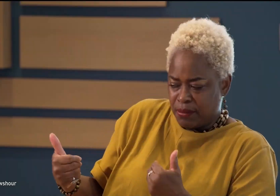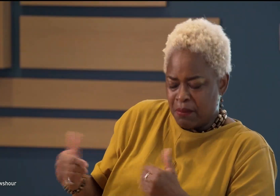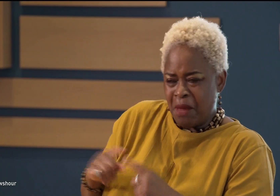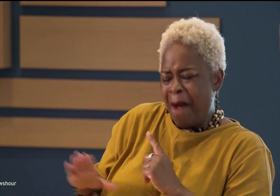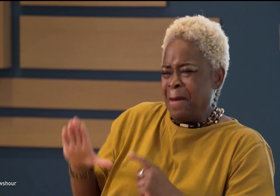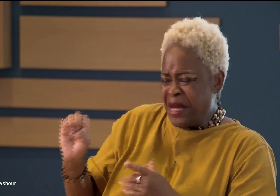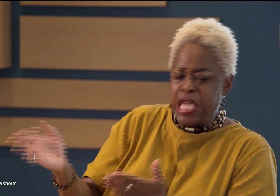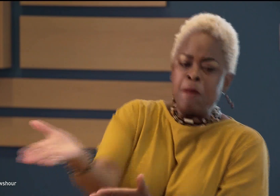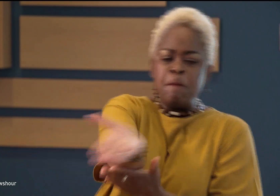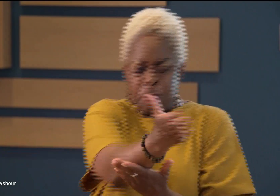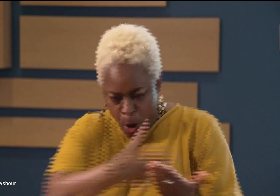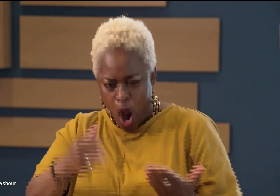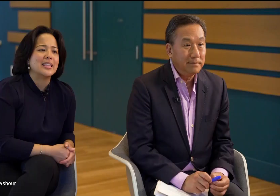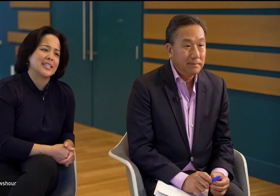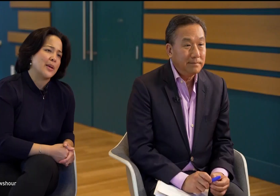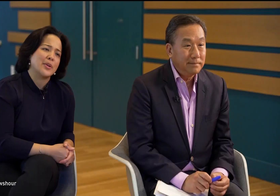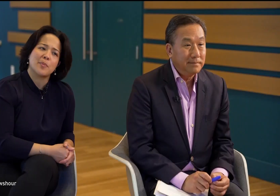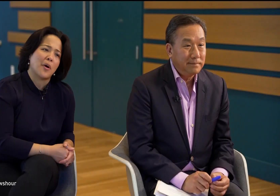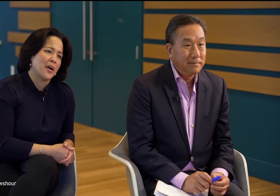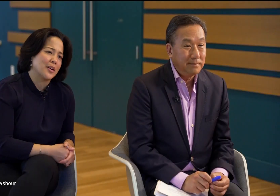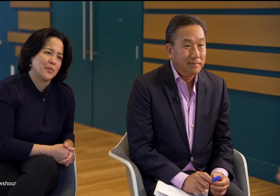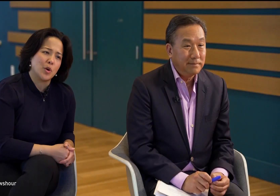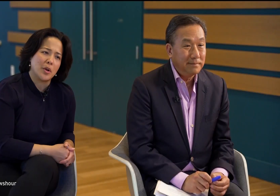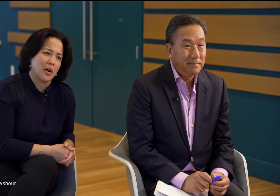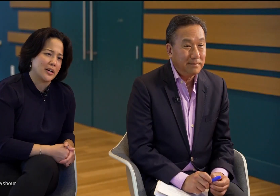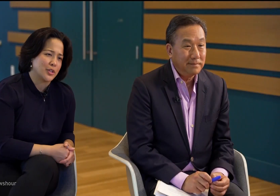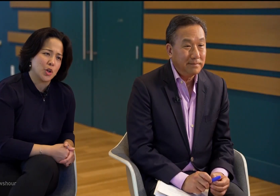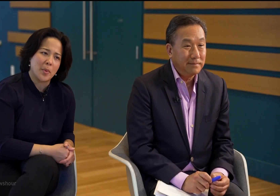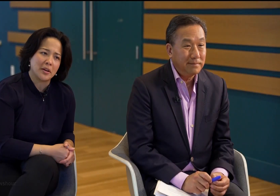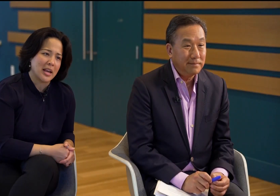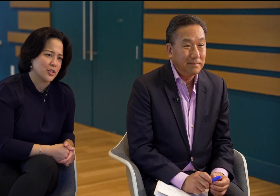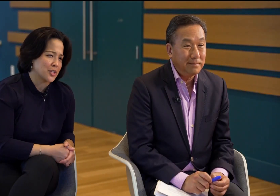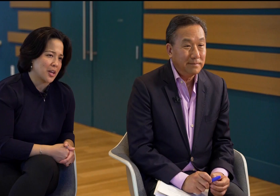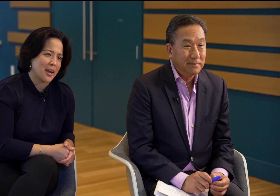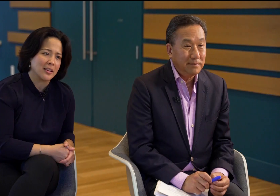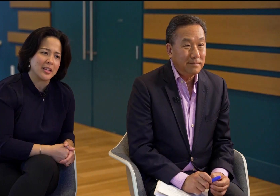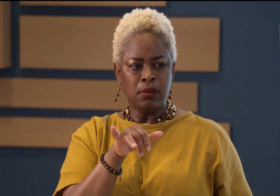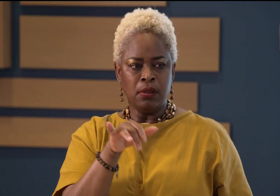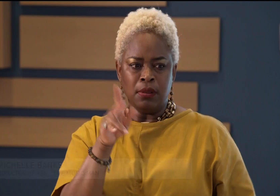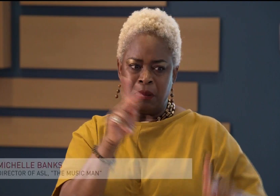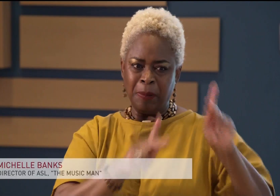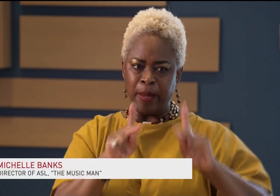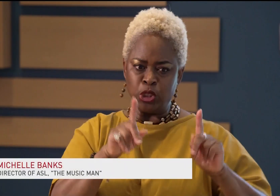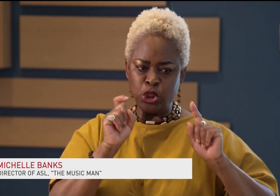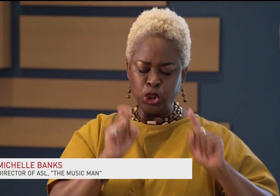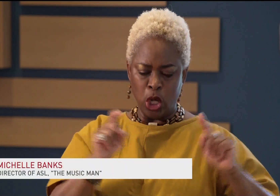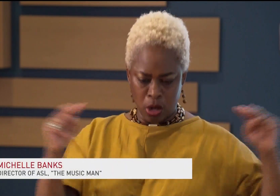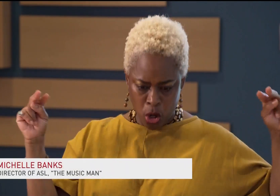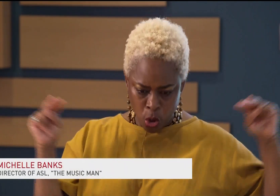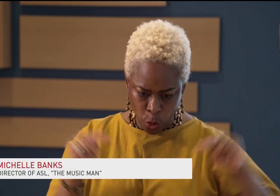This is not just for the arts. This can be a part of who we are as a humanity as society that this is how we can interact and engage